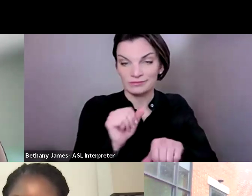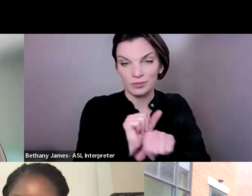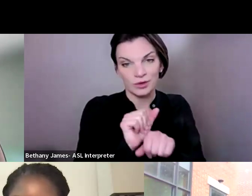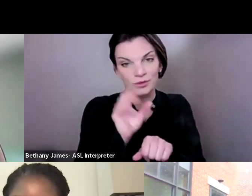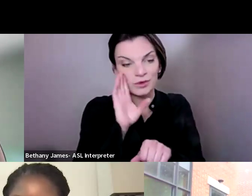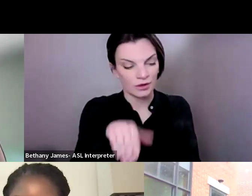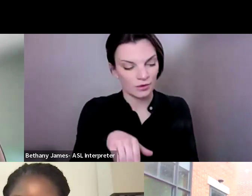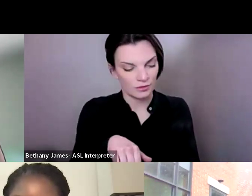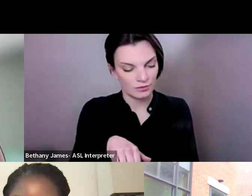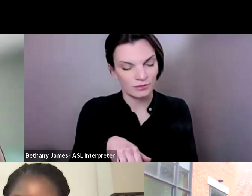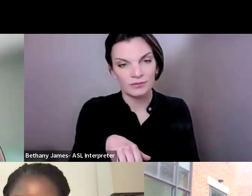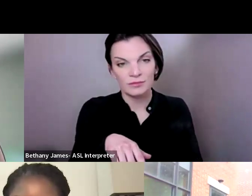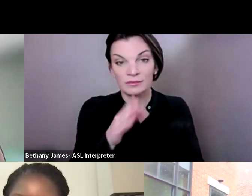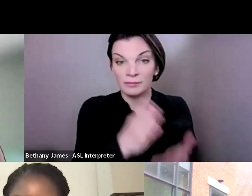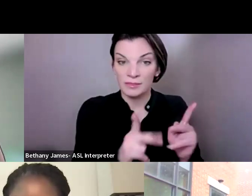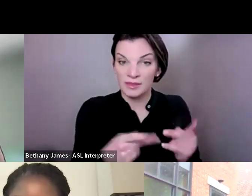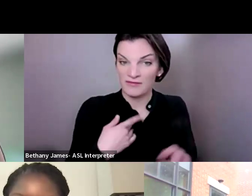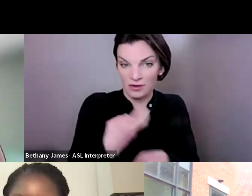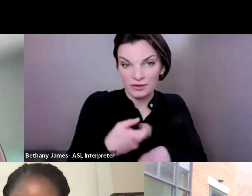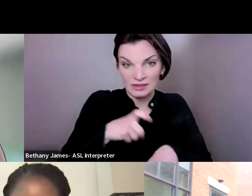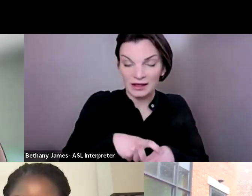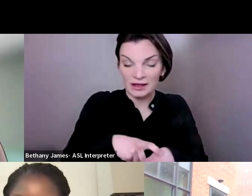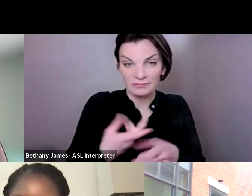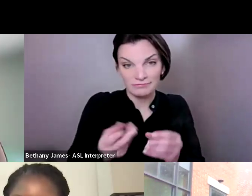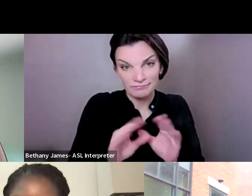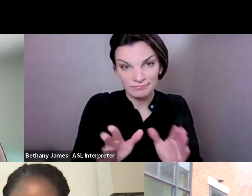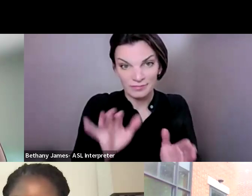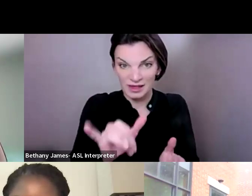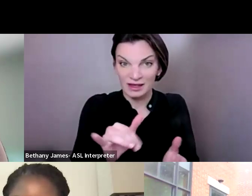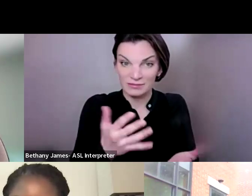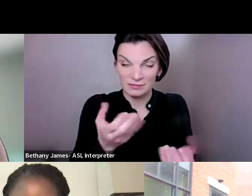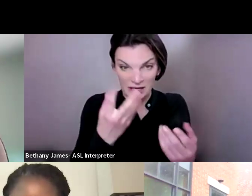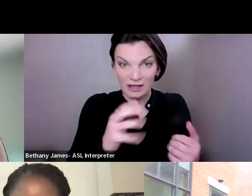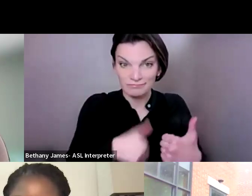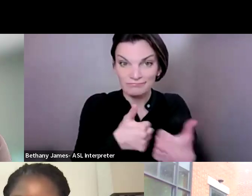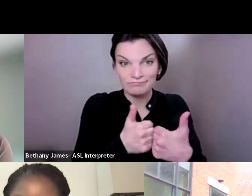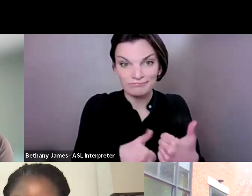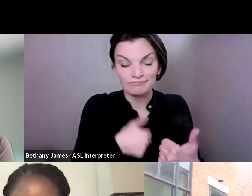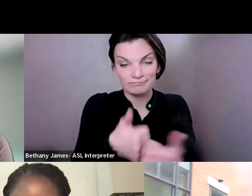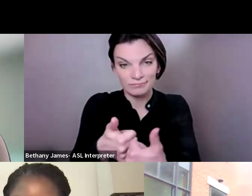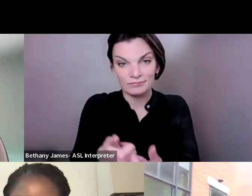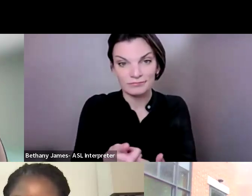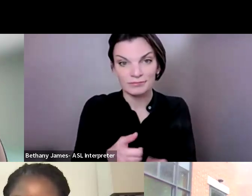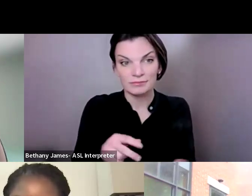who are having a hard time, and that often leads to real challenges. It shouldn't be that you are also